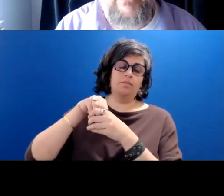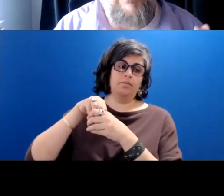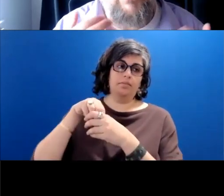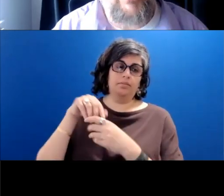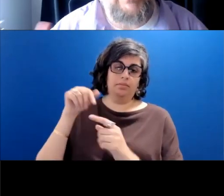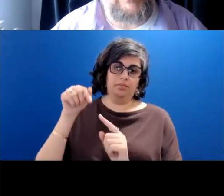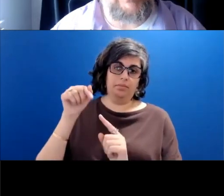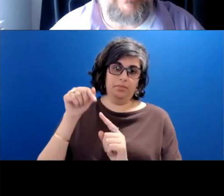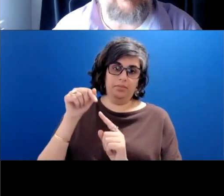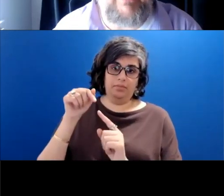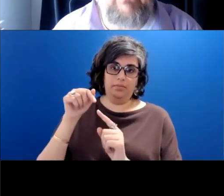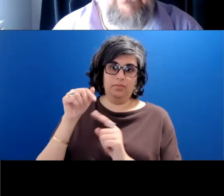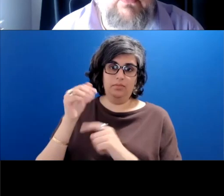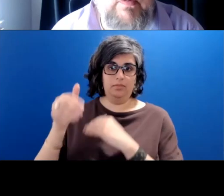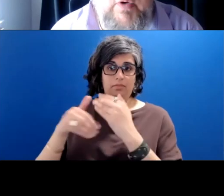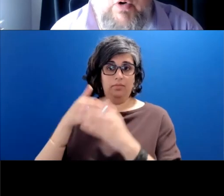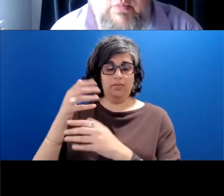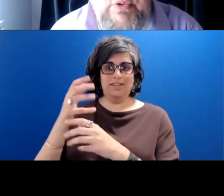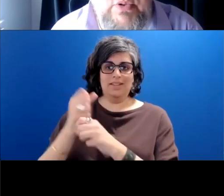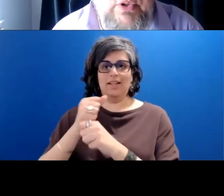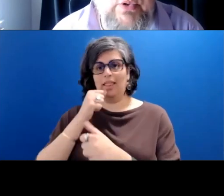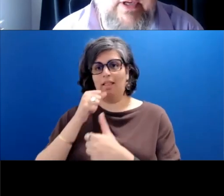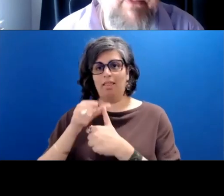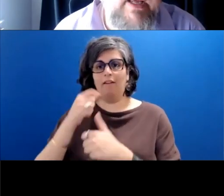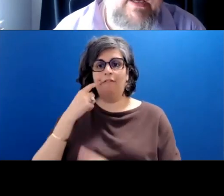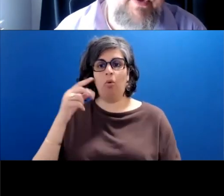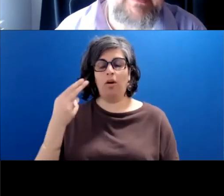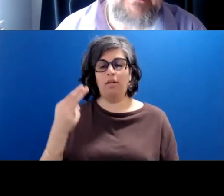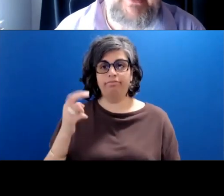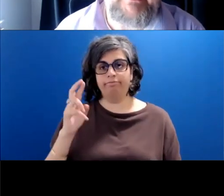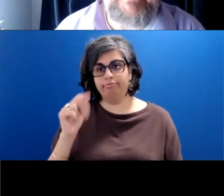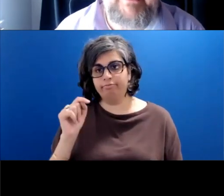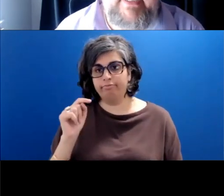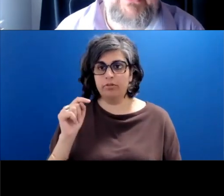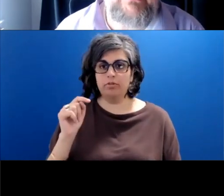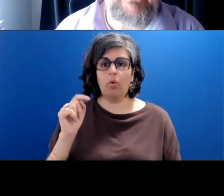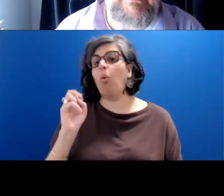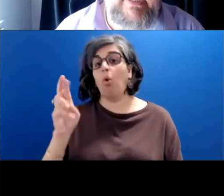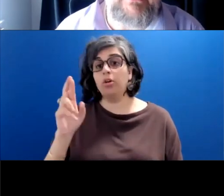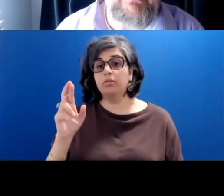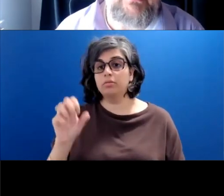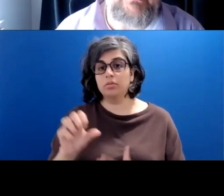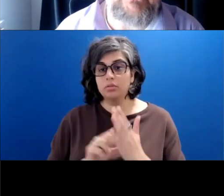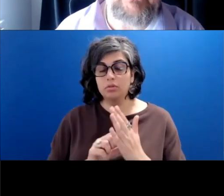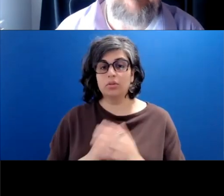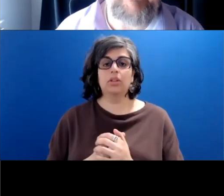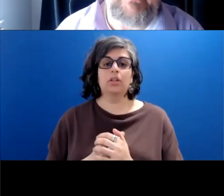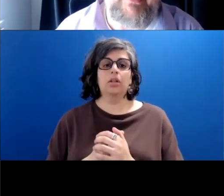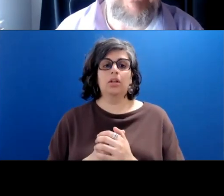the process to get a letter for hormones or surgery, clients might intentionally not choose, sorry,